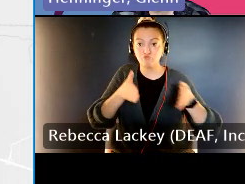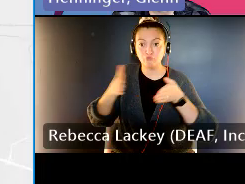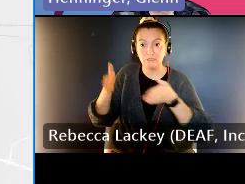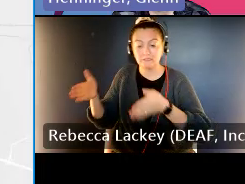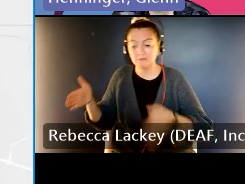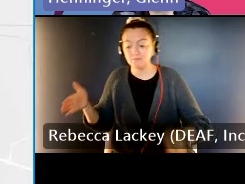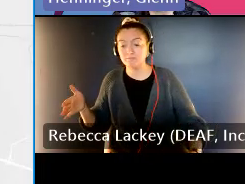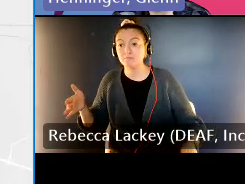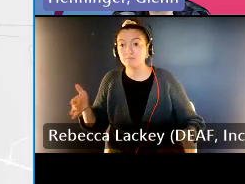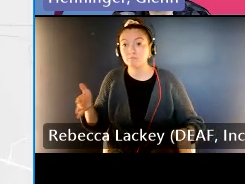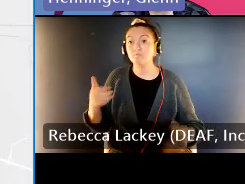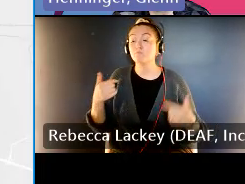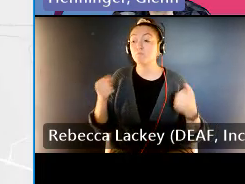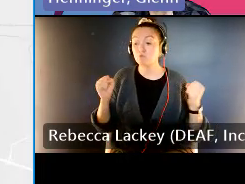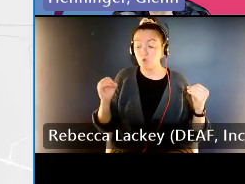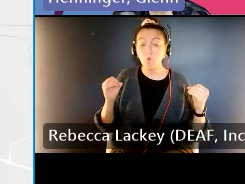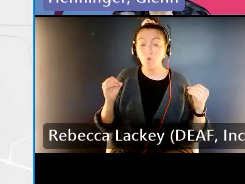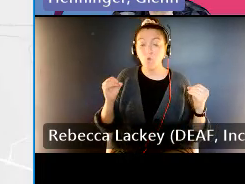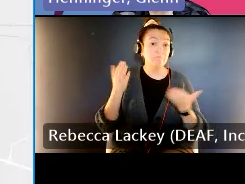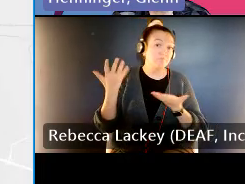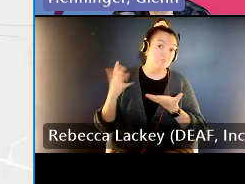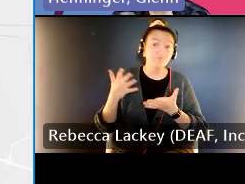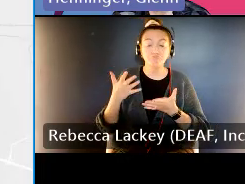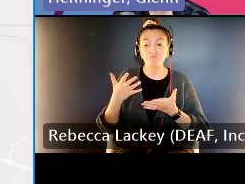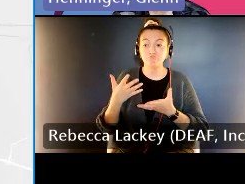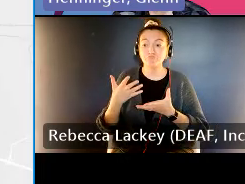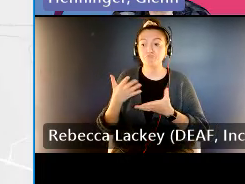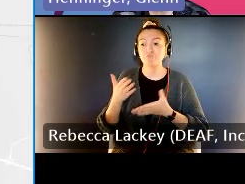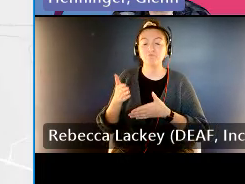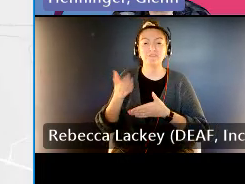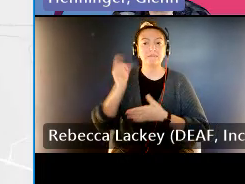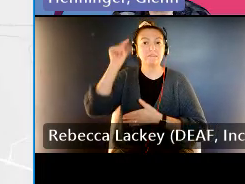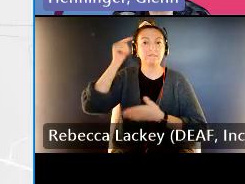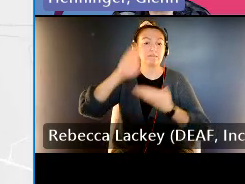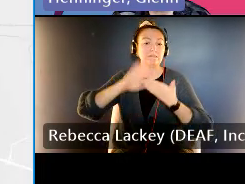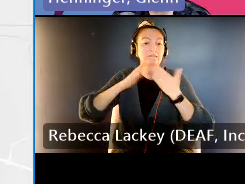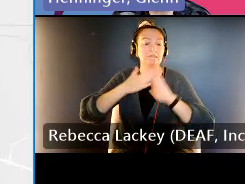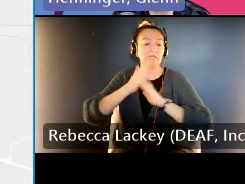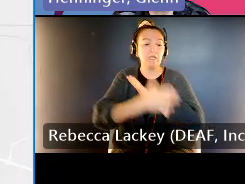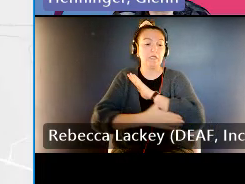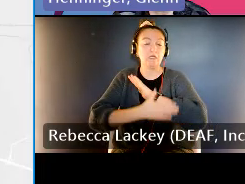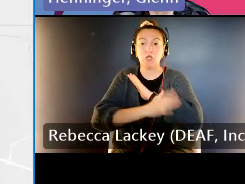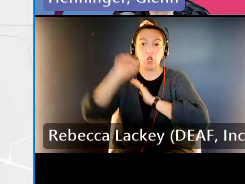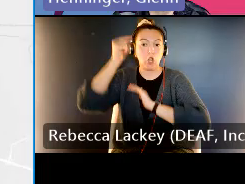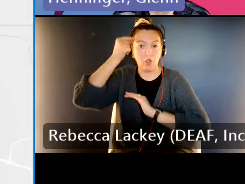So we somewhat act as the the city government would in in those municipalities.